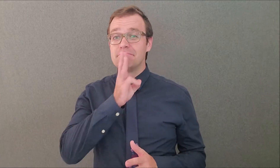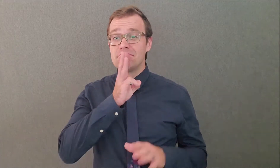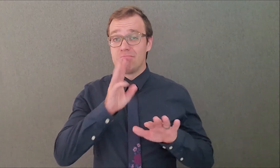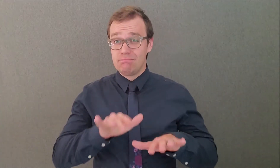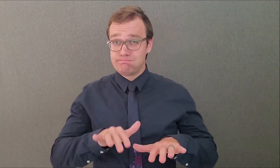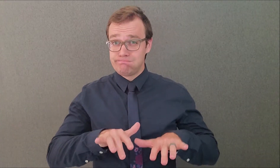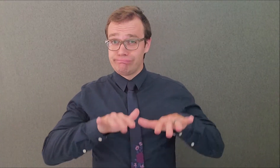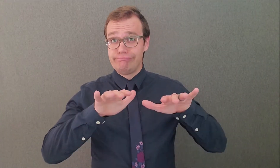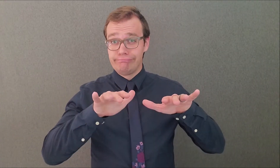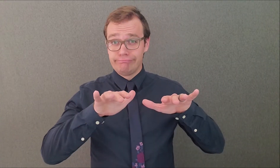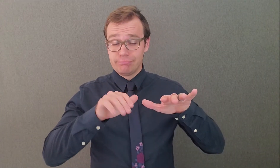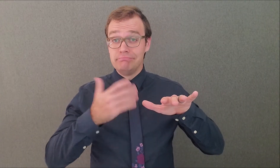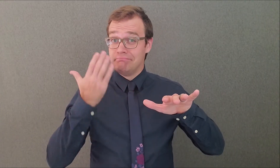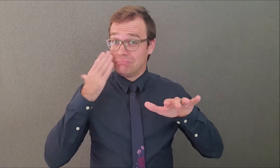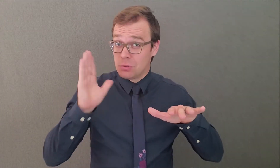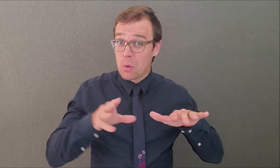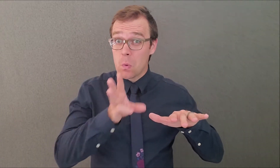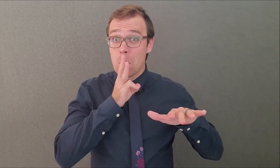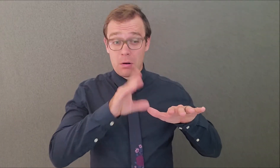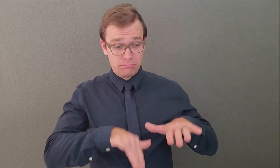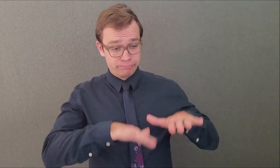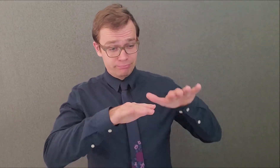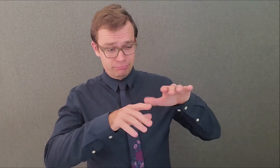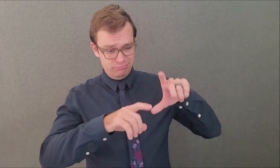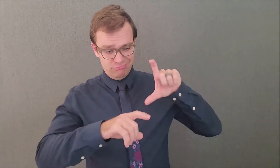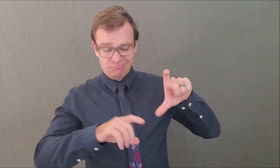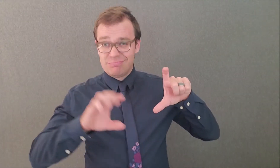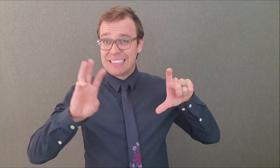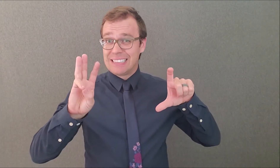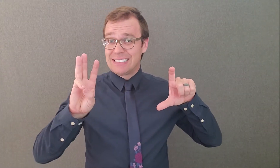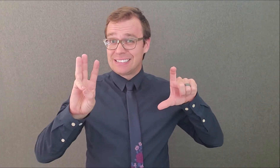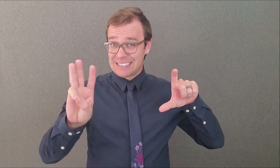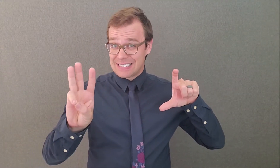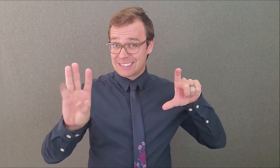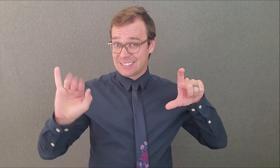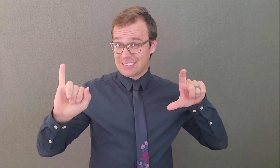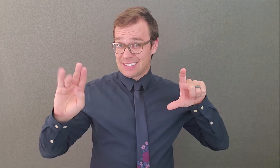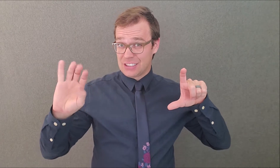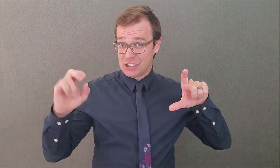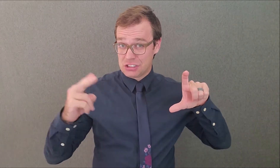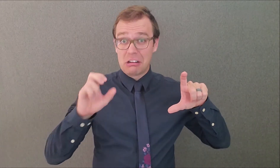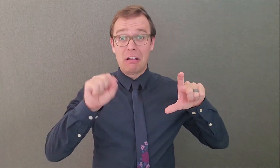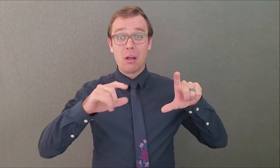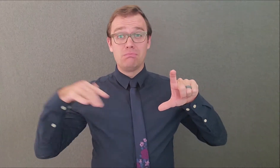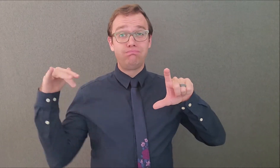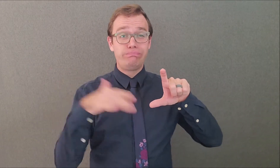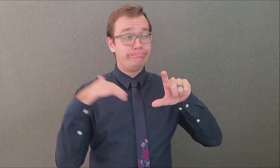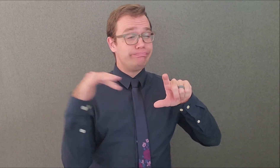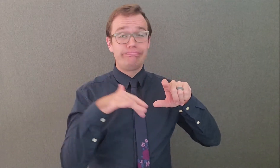[Narrator] Flood. Did you know just six inches of rapidly moving water can knock a person down?